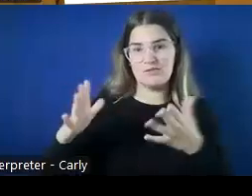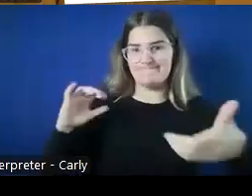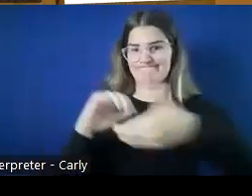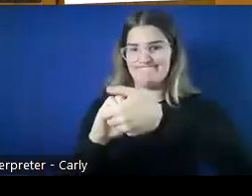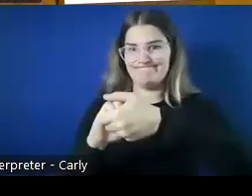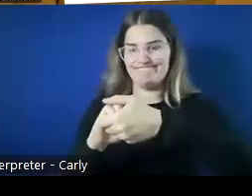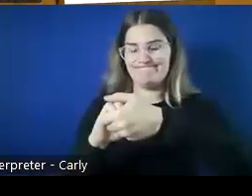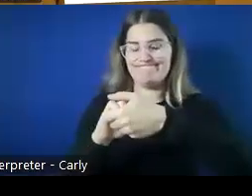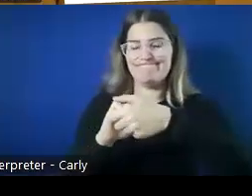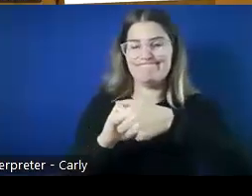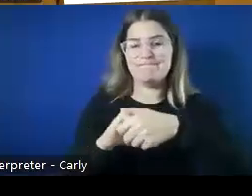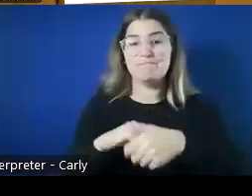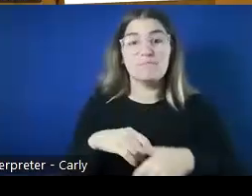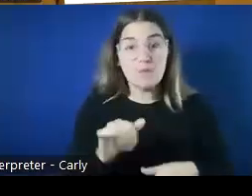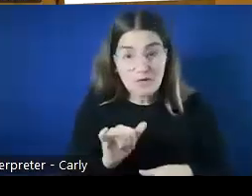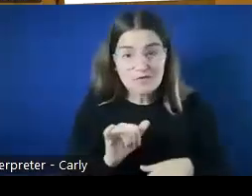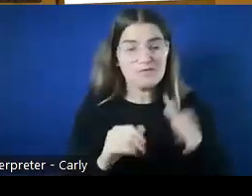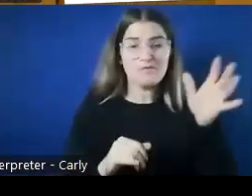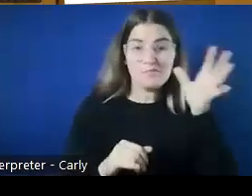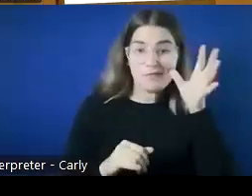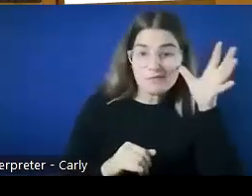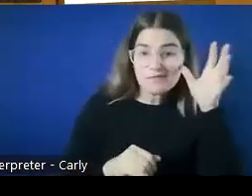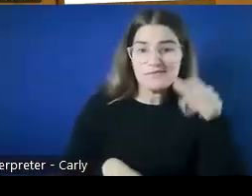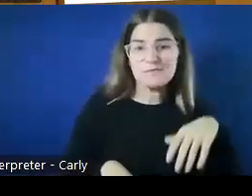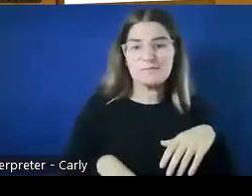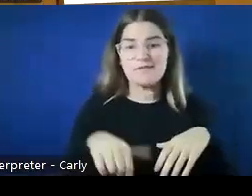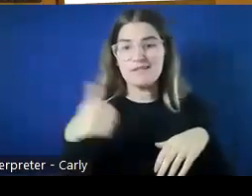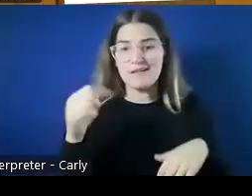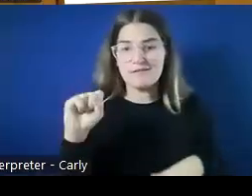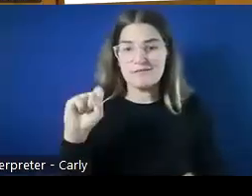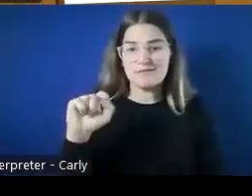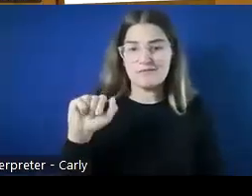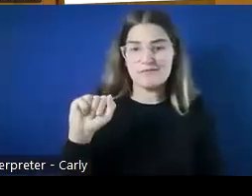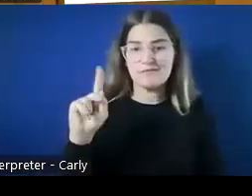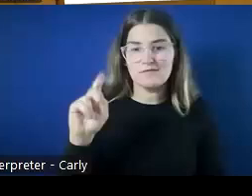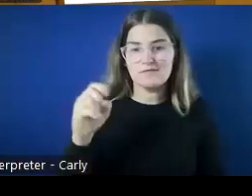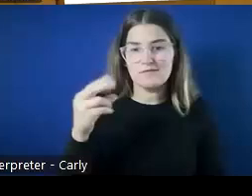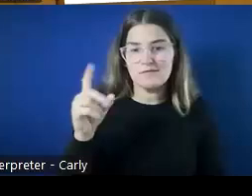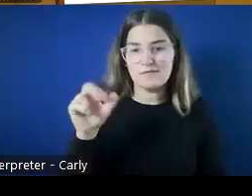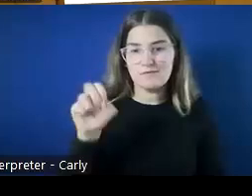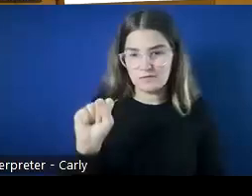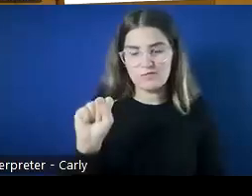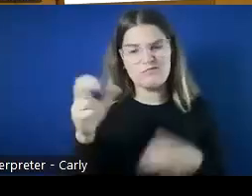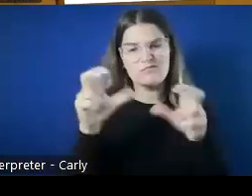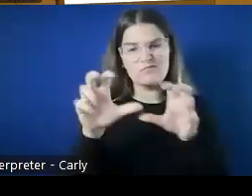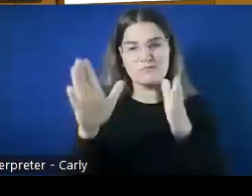a partnership with parents and other stakeholders so this is a picture of um a presentation that we